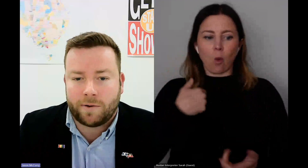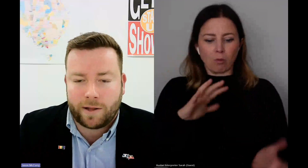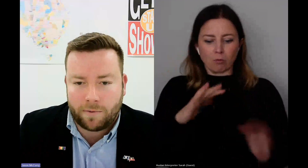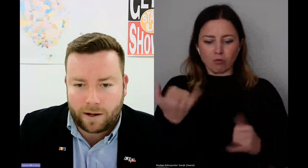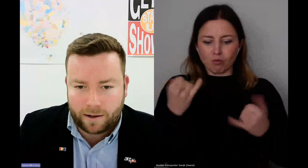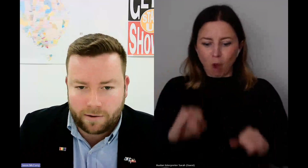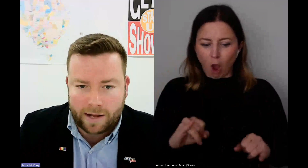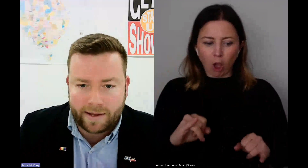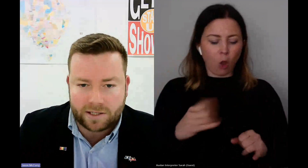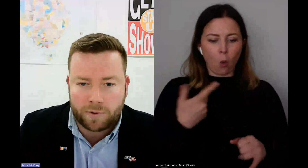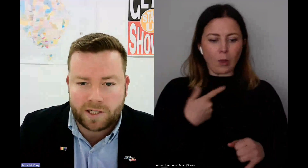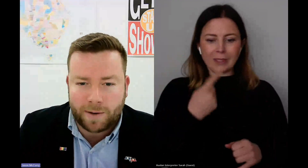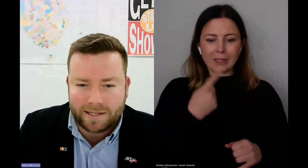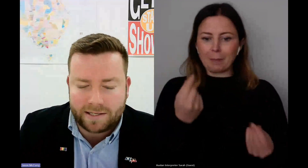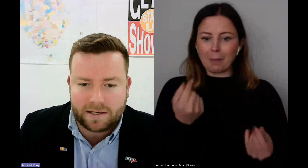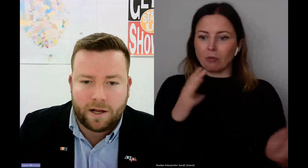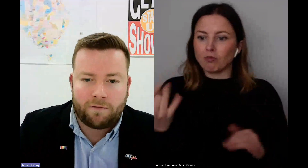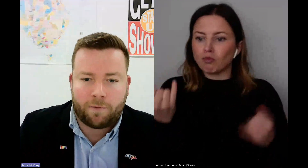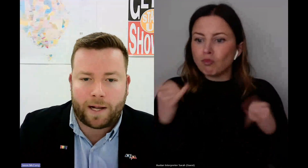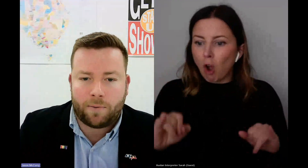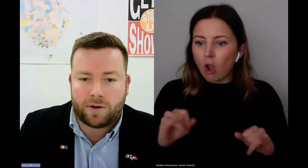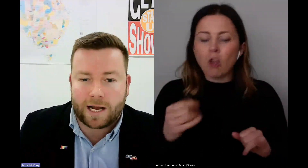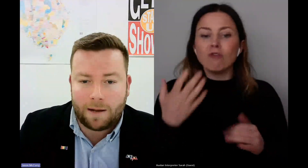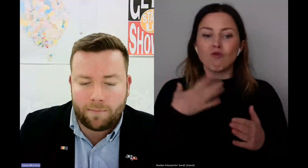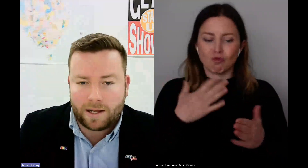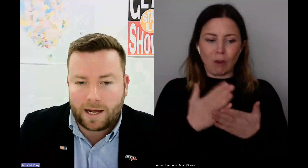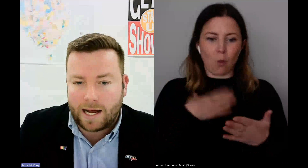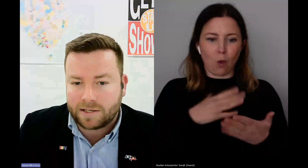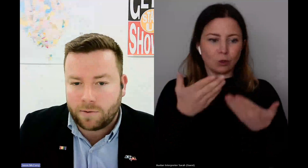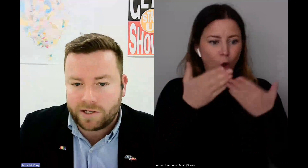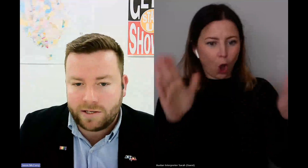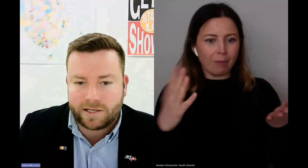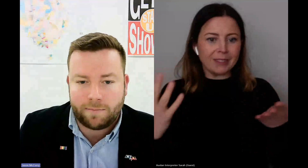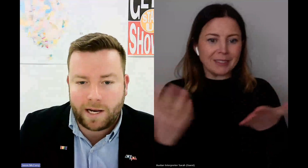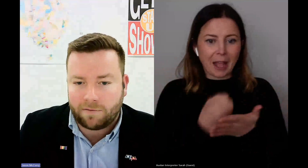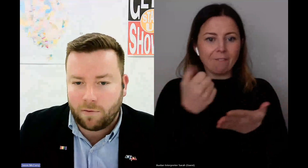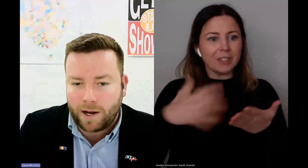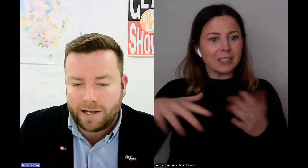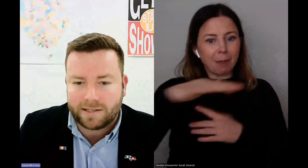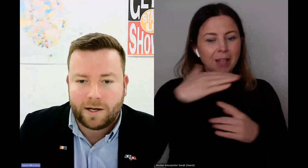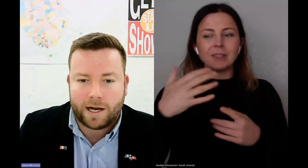so we really want to create these open spaces for people to come and ask questions in meaningful ways